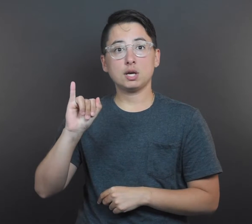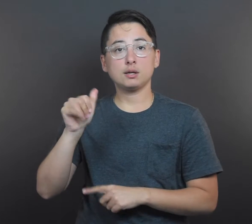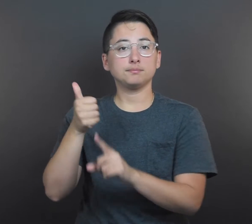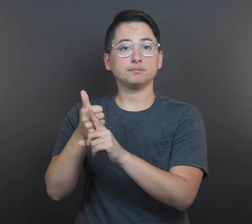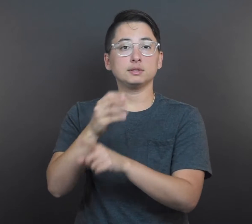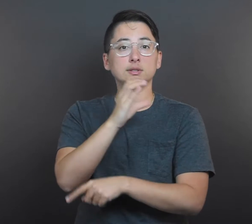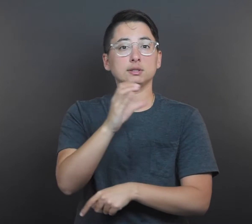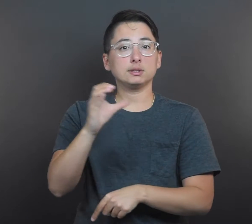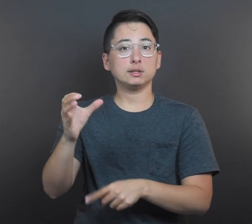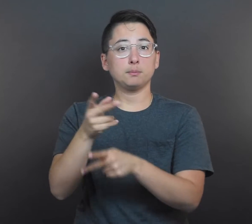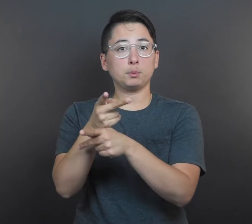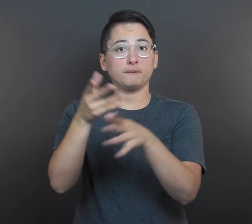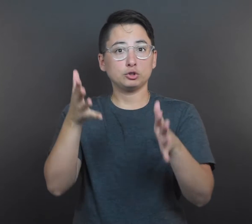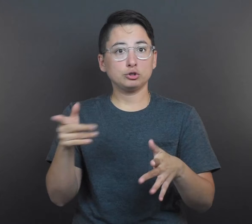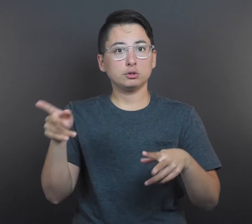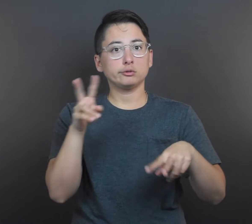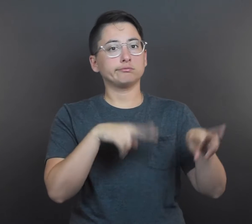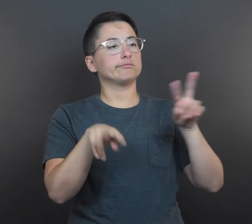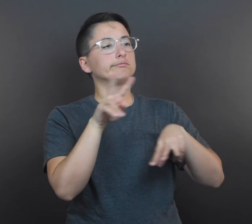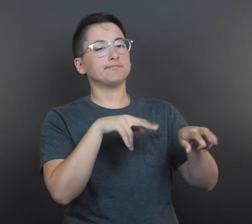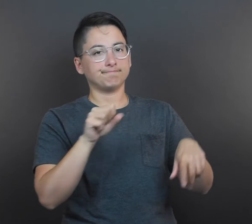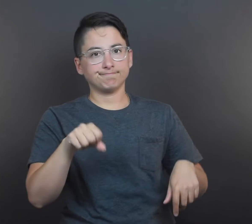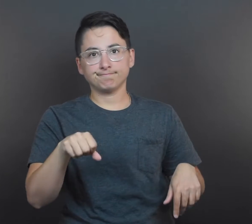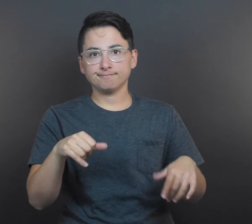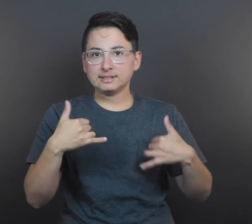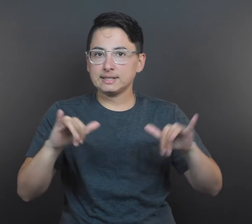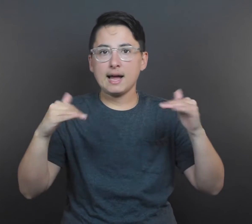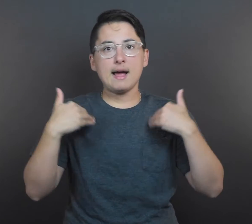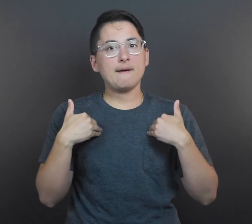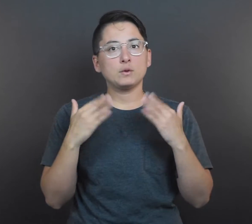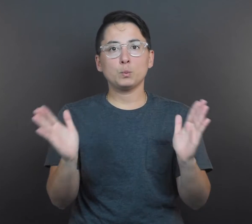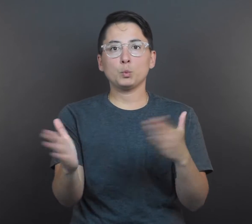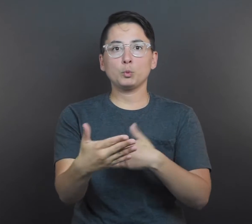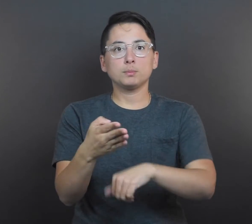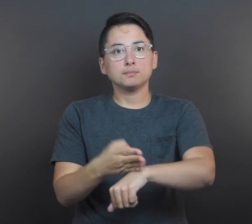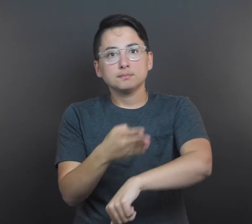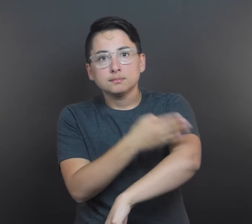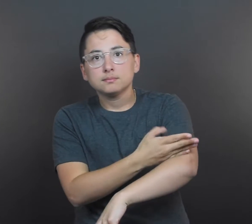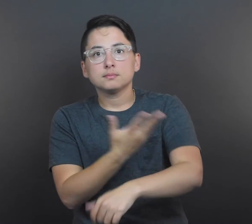networks and partnerships to reach out to "some API communities that are not